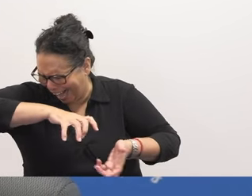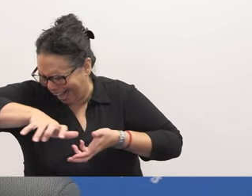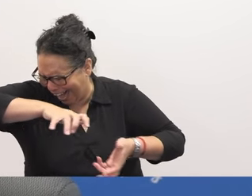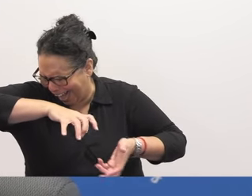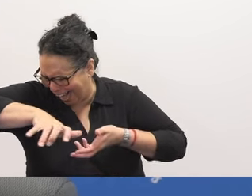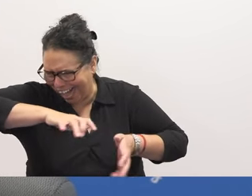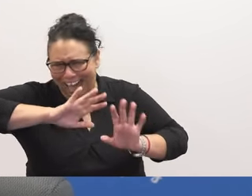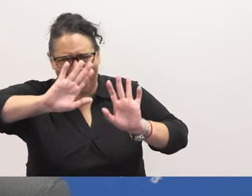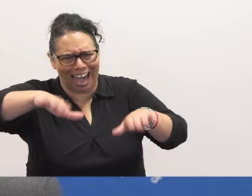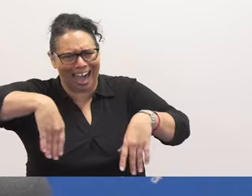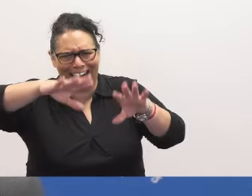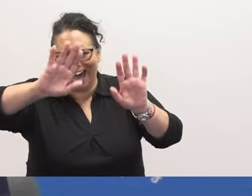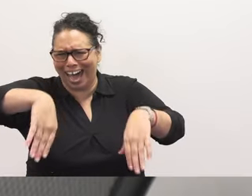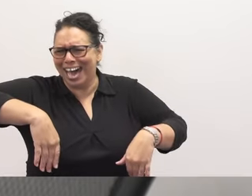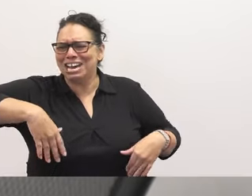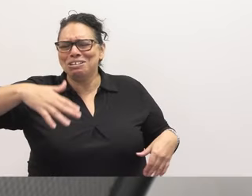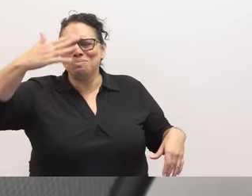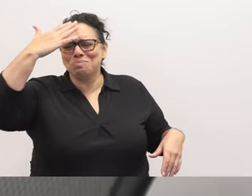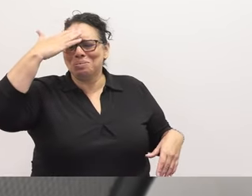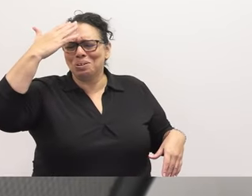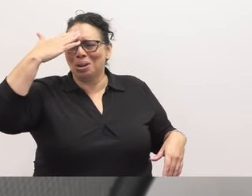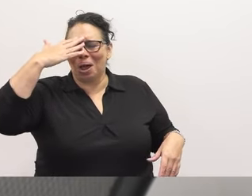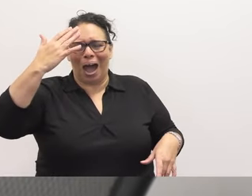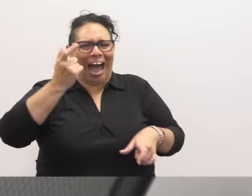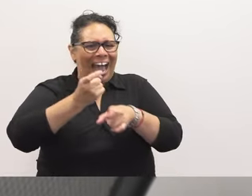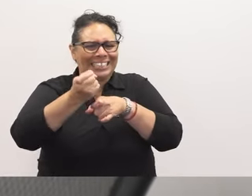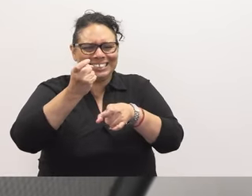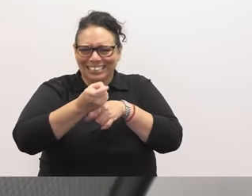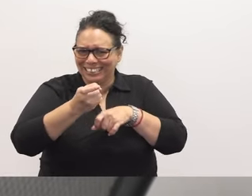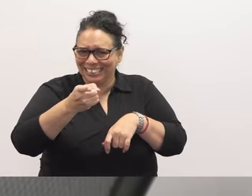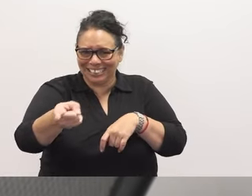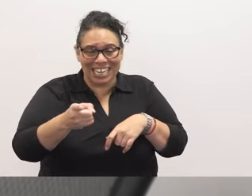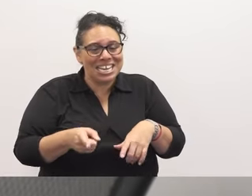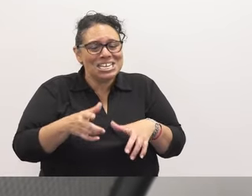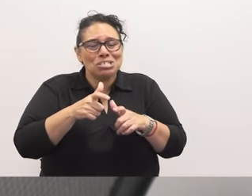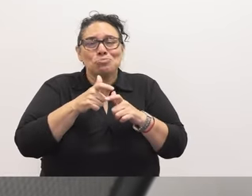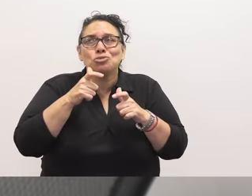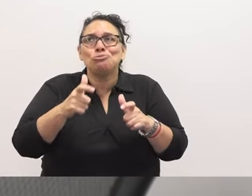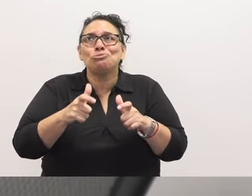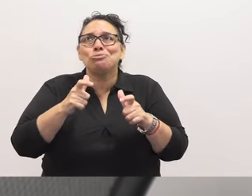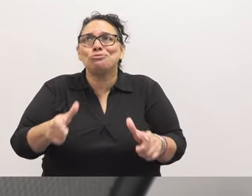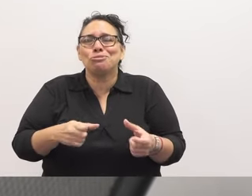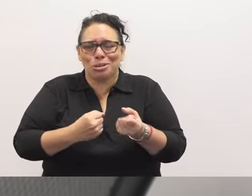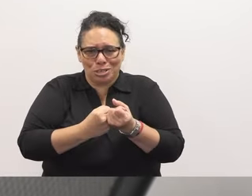I'm sorry, you know how much I've just love to tease Dr. Benitez. He is been a huge, huge support of Lincoln,